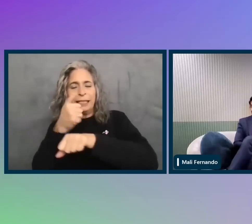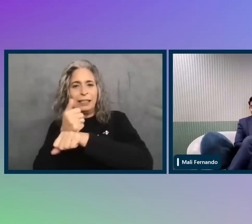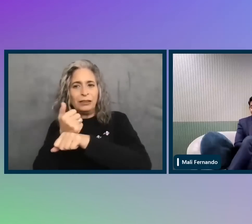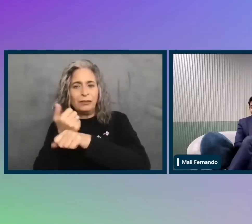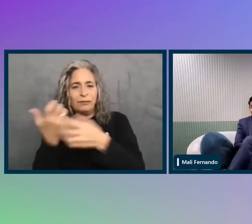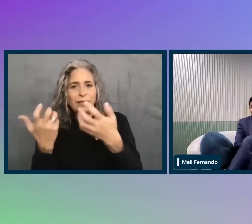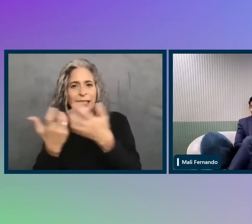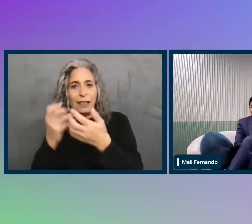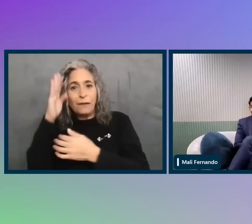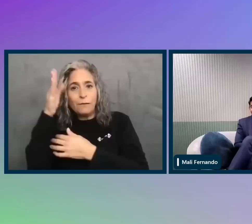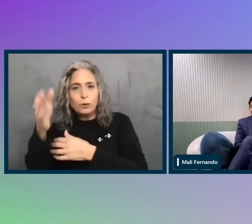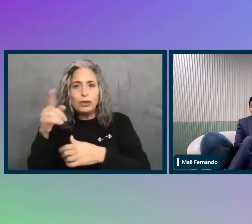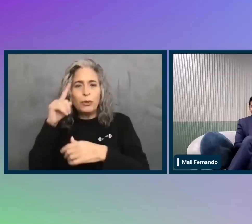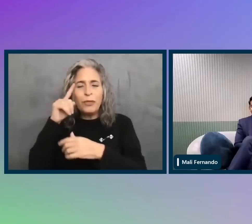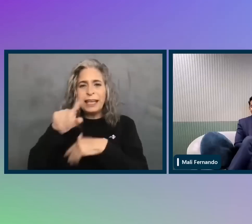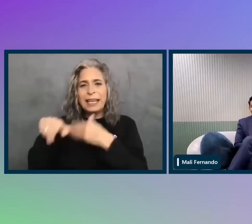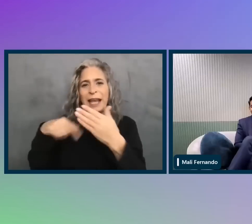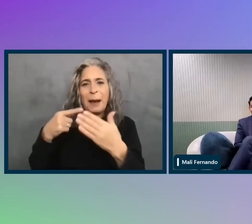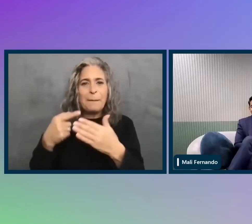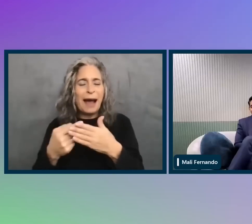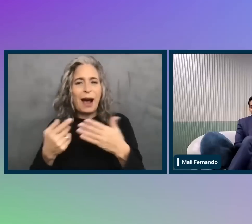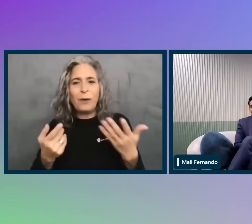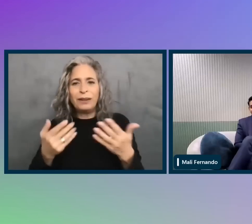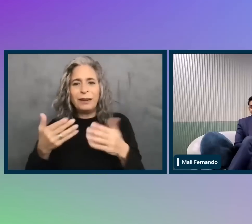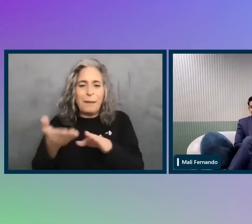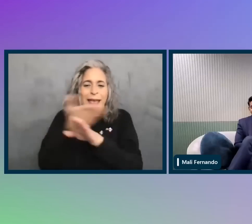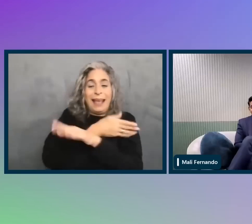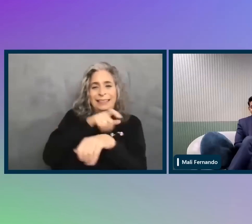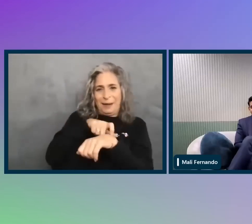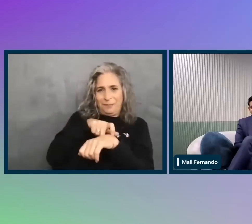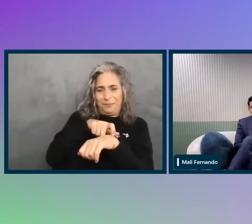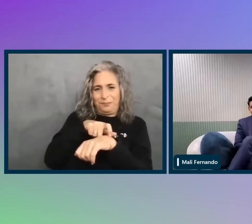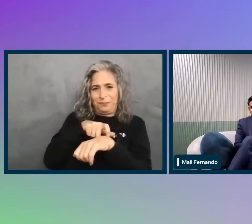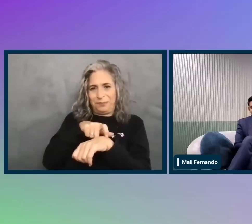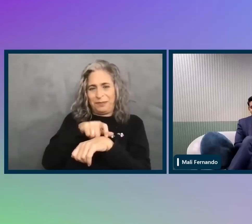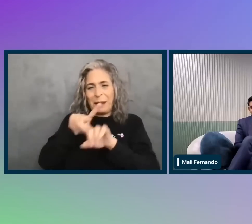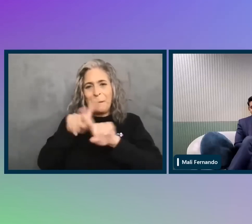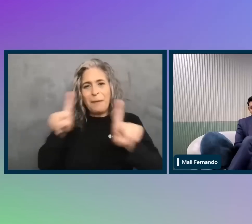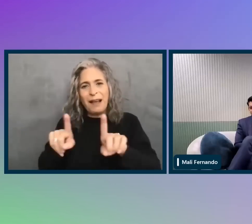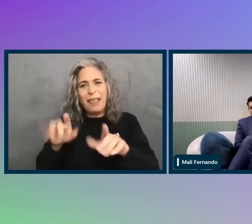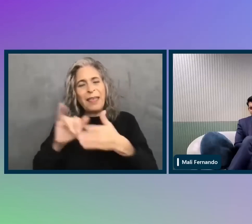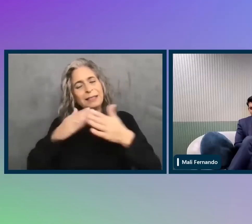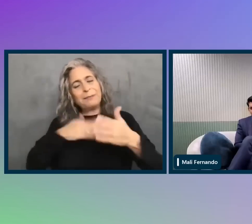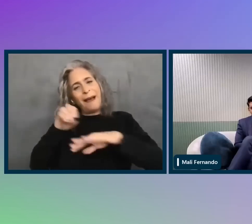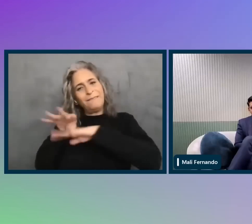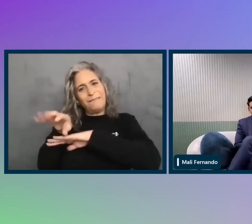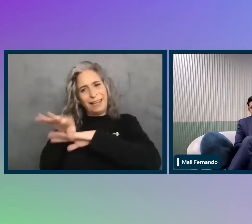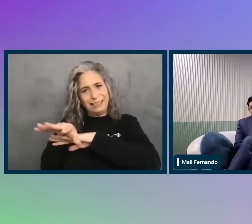you're thinking about it ahead of time. But that would be my advice. Get your culture right,